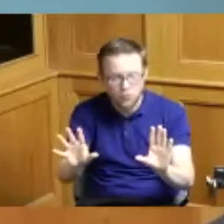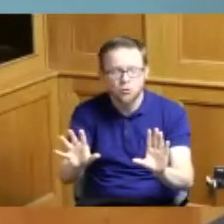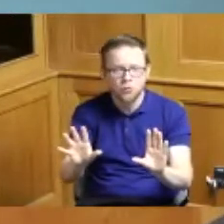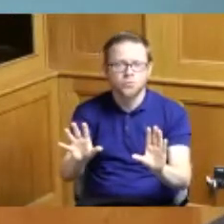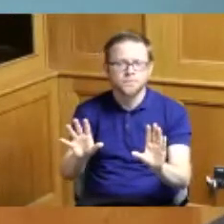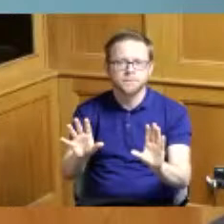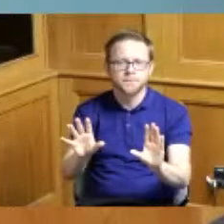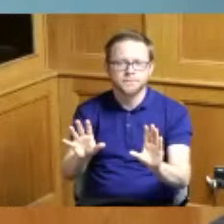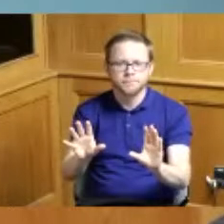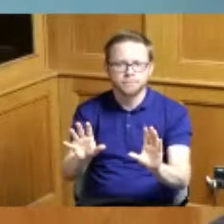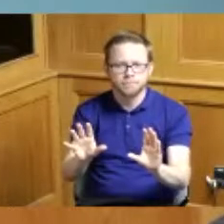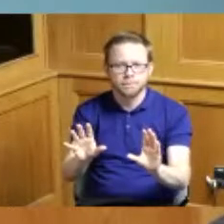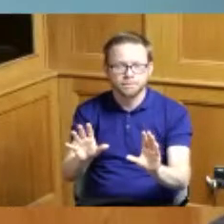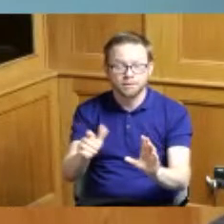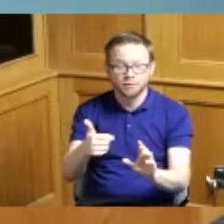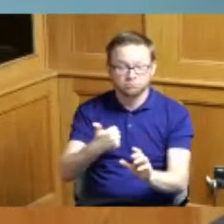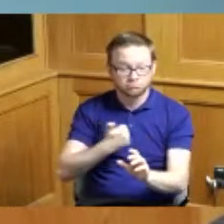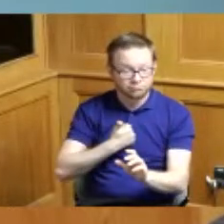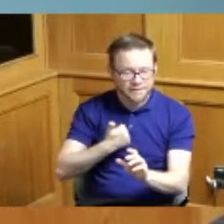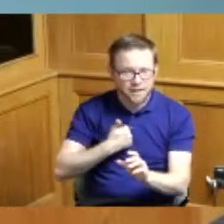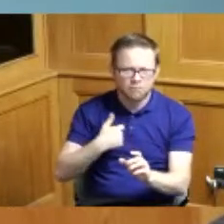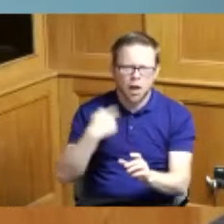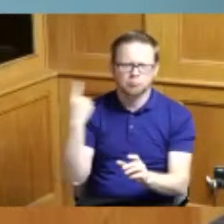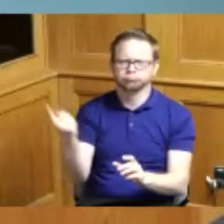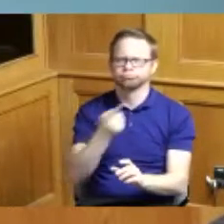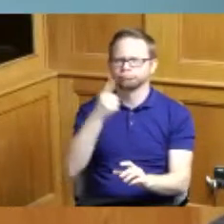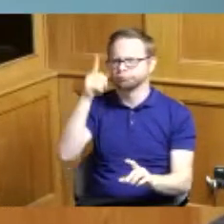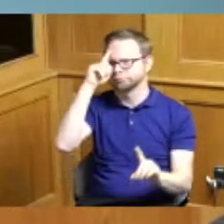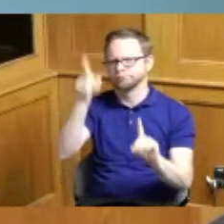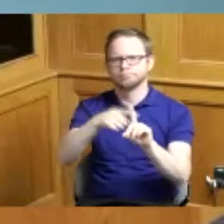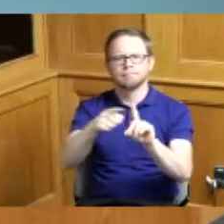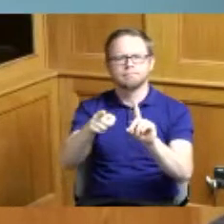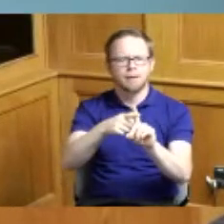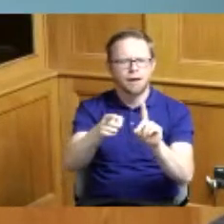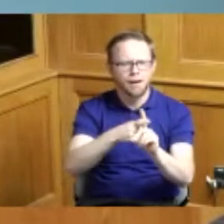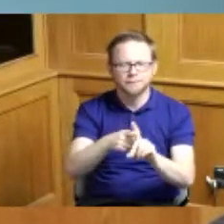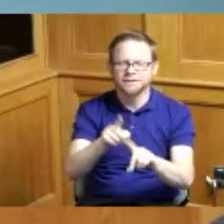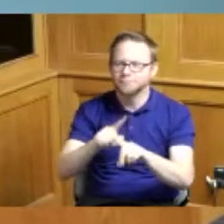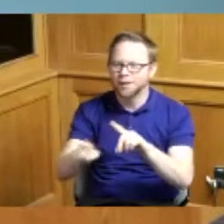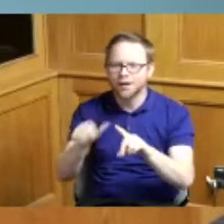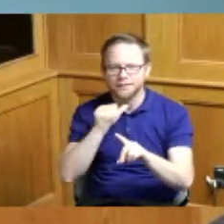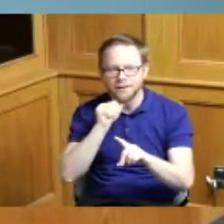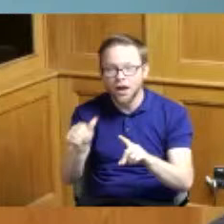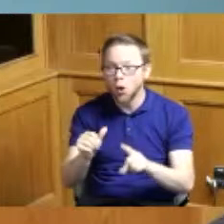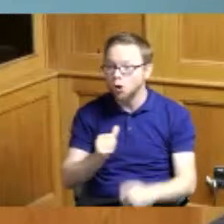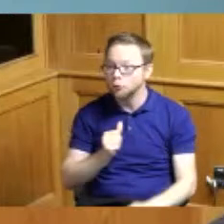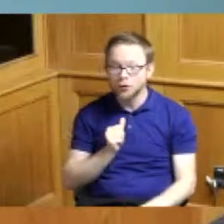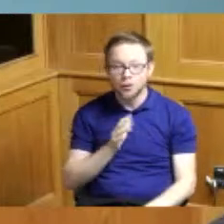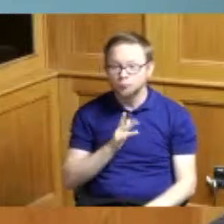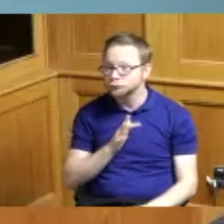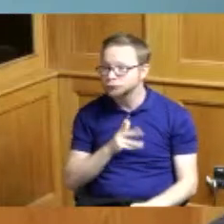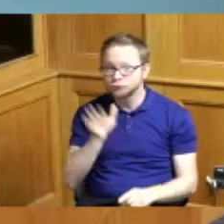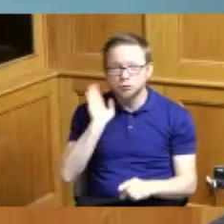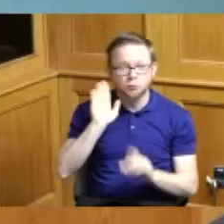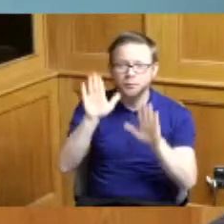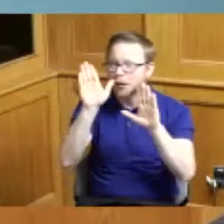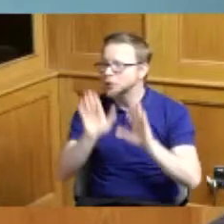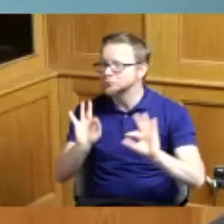I am an eternal optimist but I don't wear rose colored glasses I am a realist